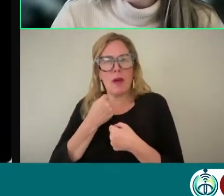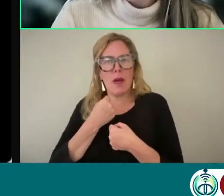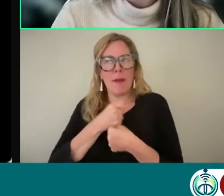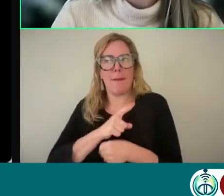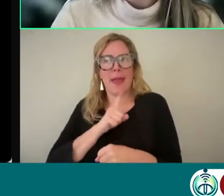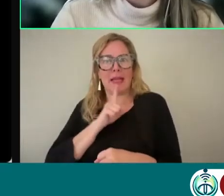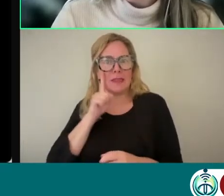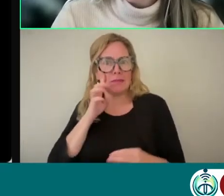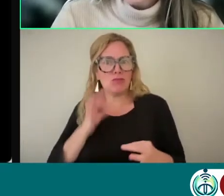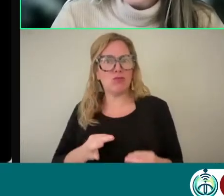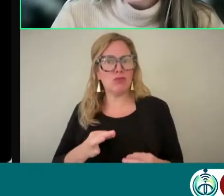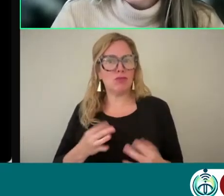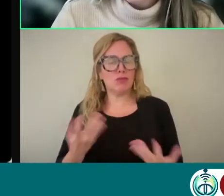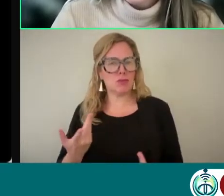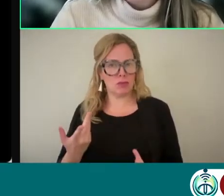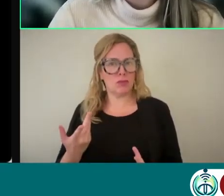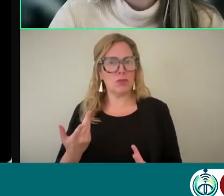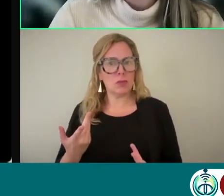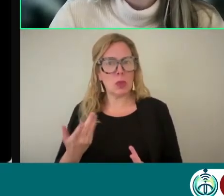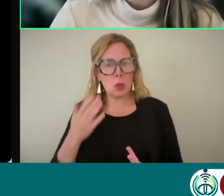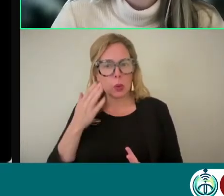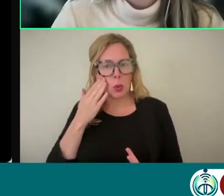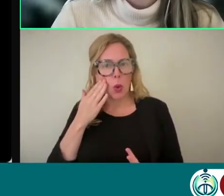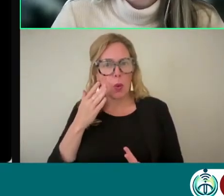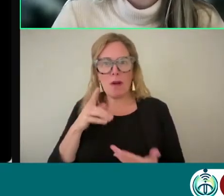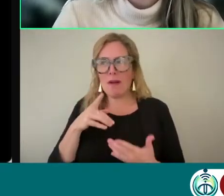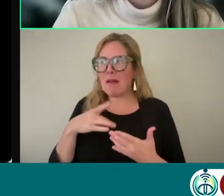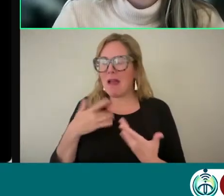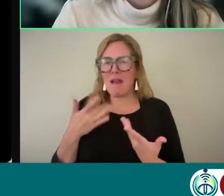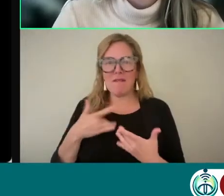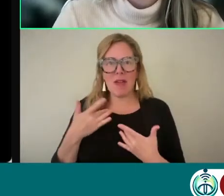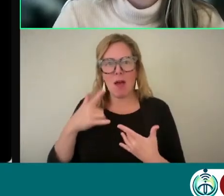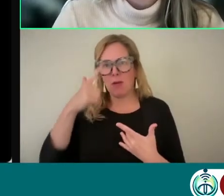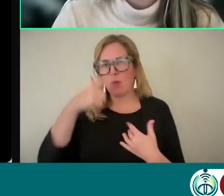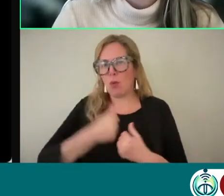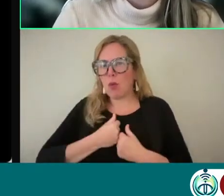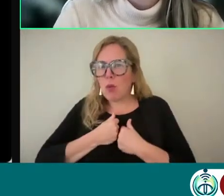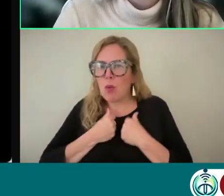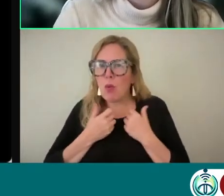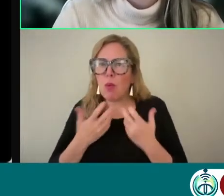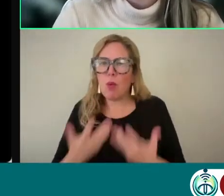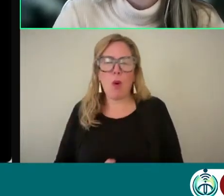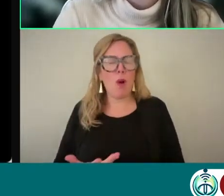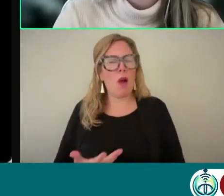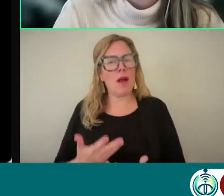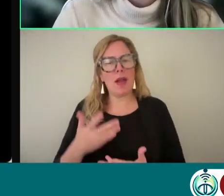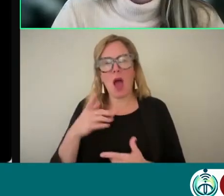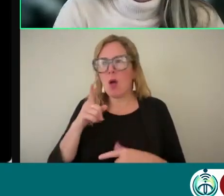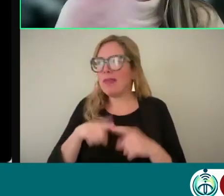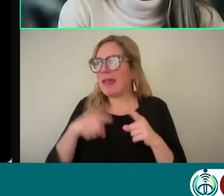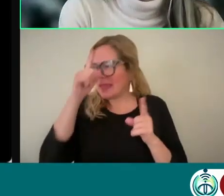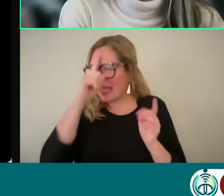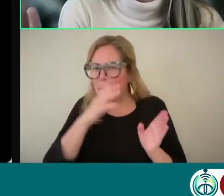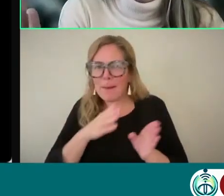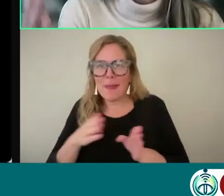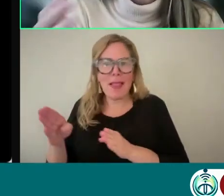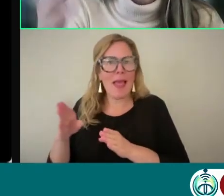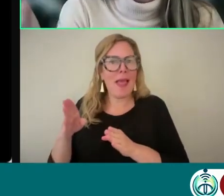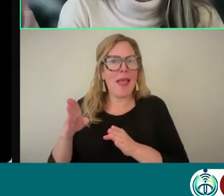like they can make a decision about anything. And they cannot imagine possible scenarios to plan for emotionally or practically. So that's something that you can imagine